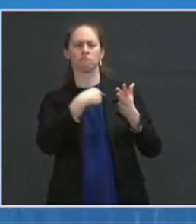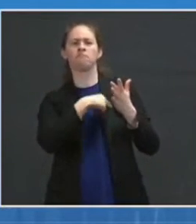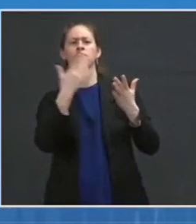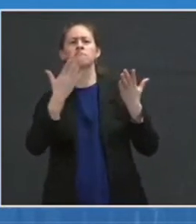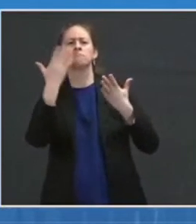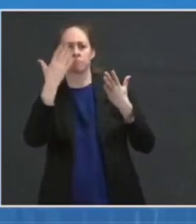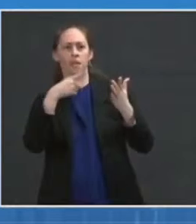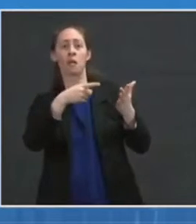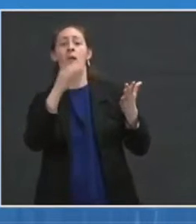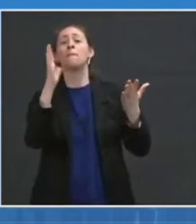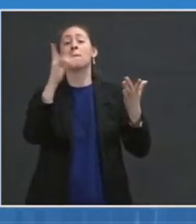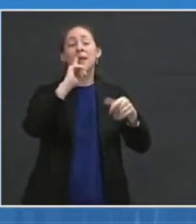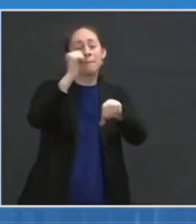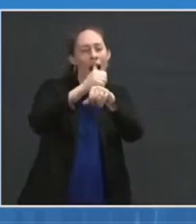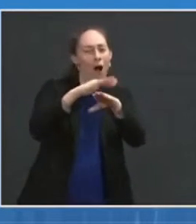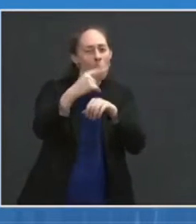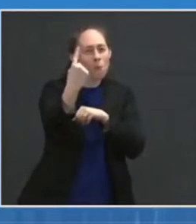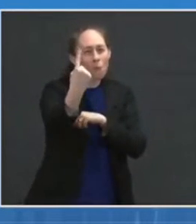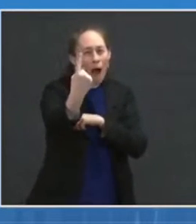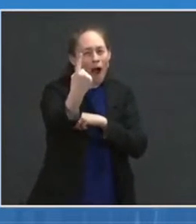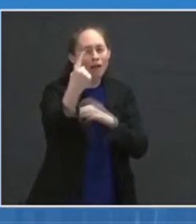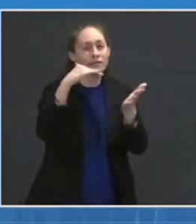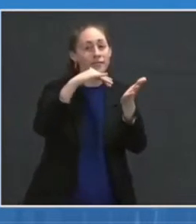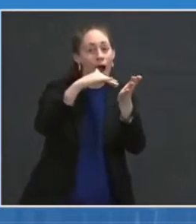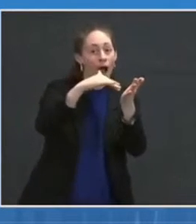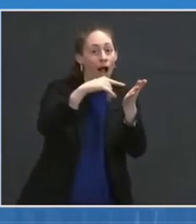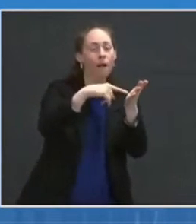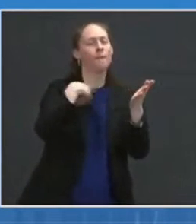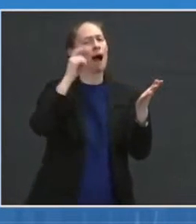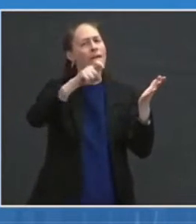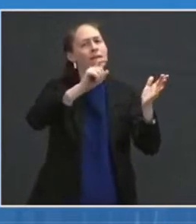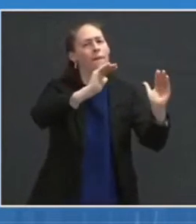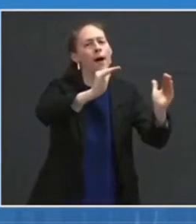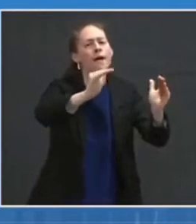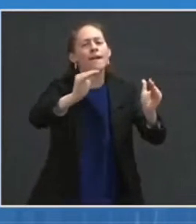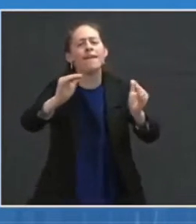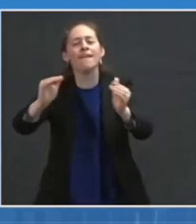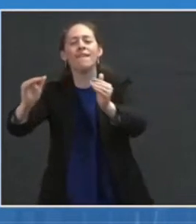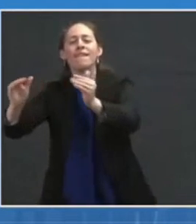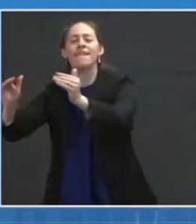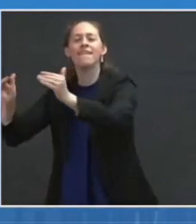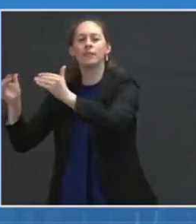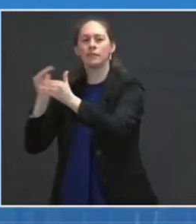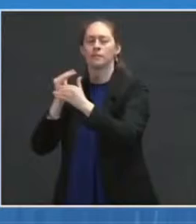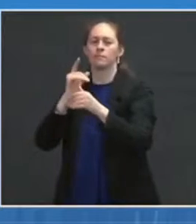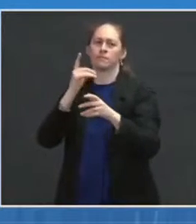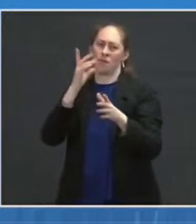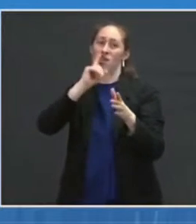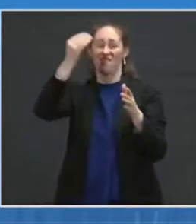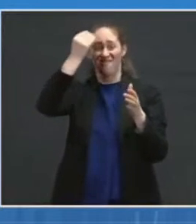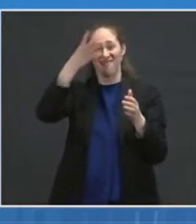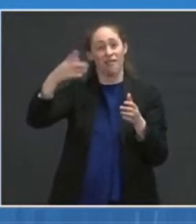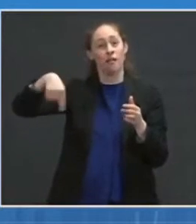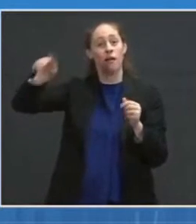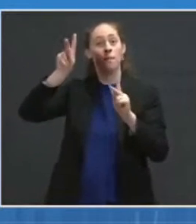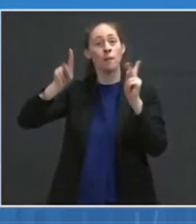AND THEY CAPTURE HEADLINES, IT